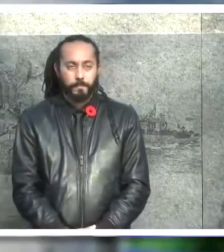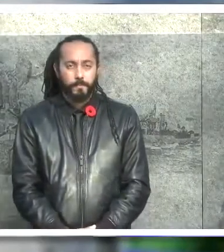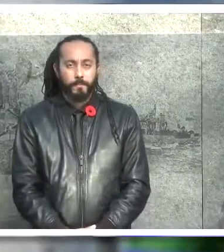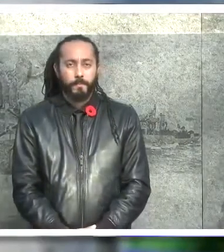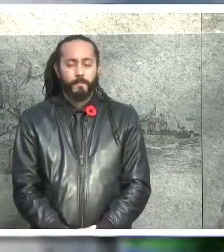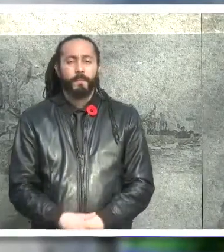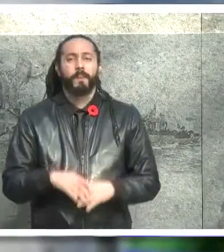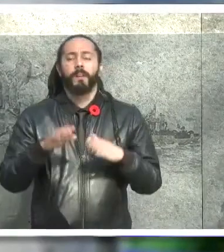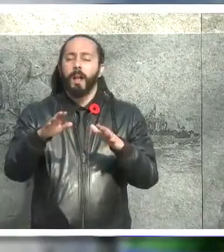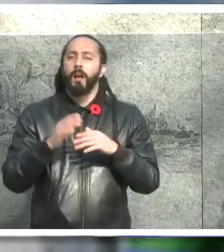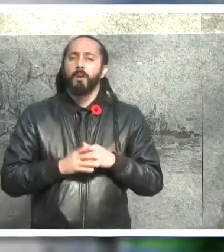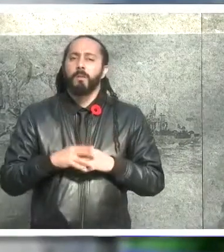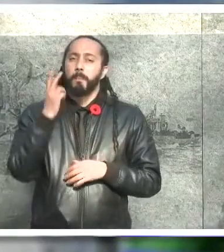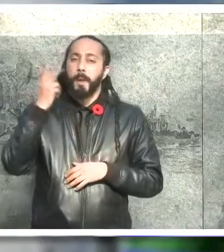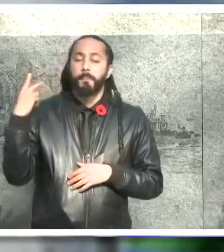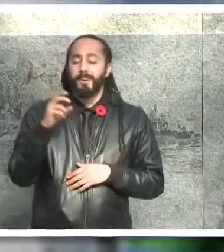The memory of sacrifice is also preserved